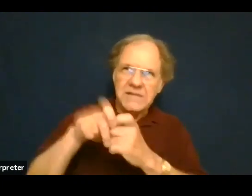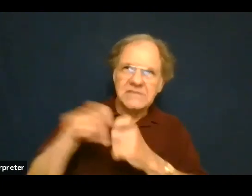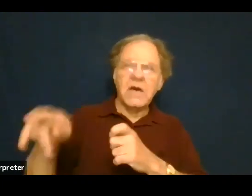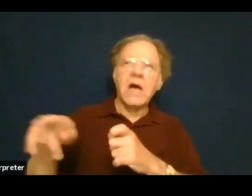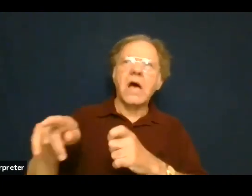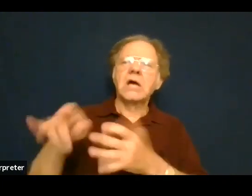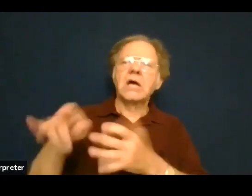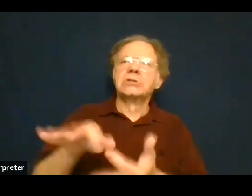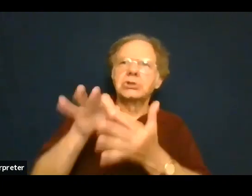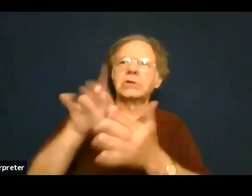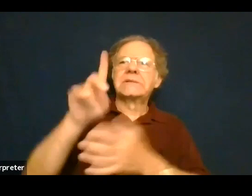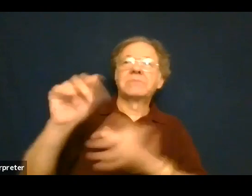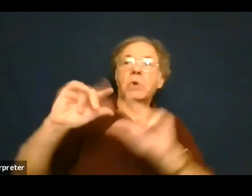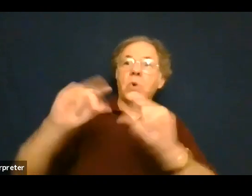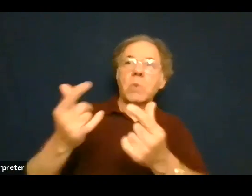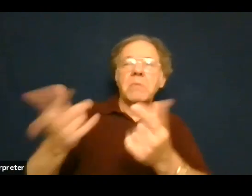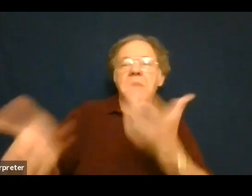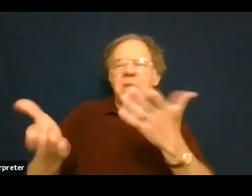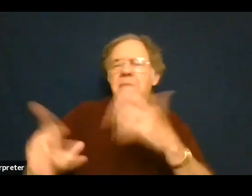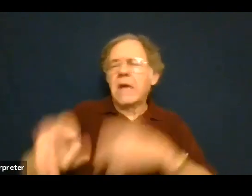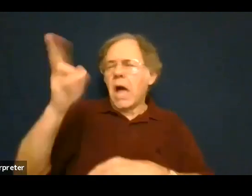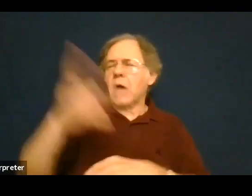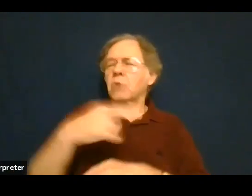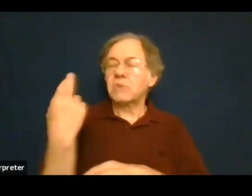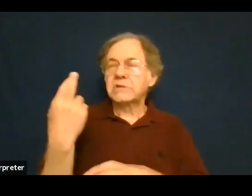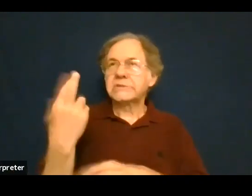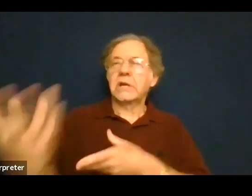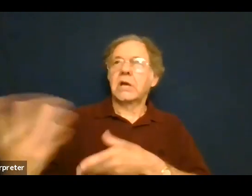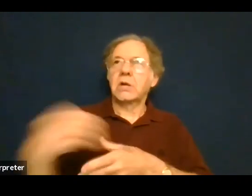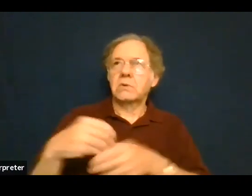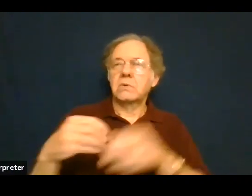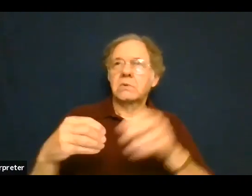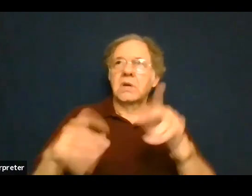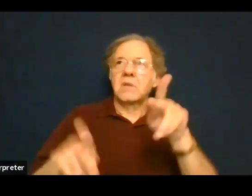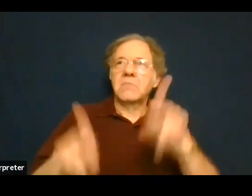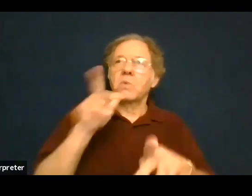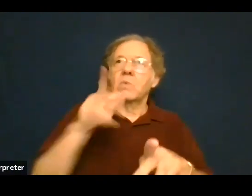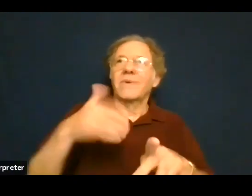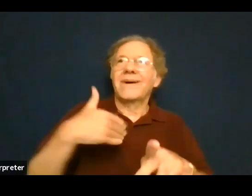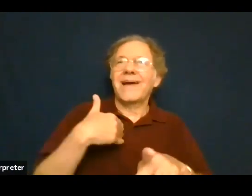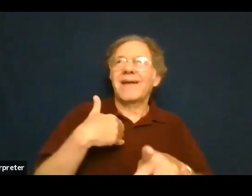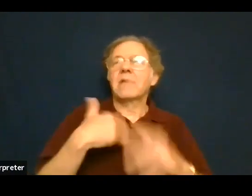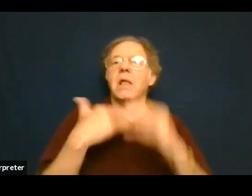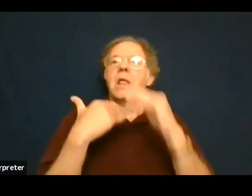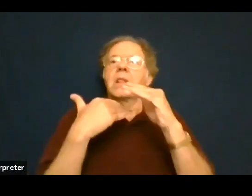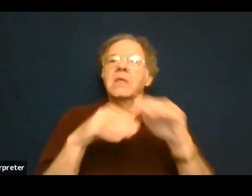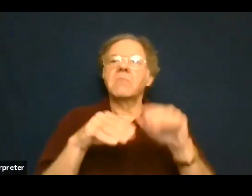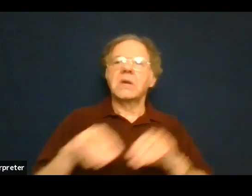at risk would include people who have limited mobility or who